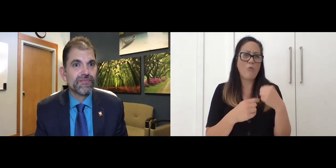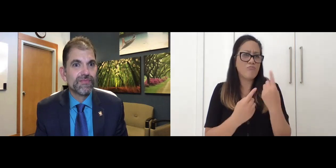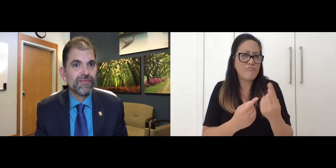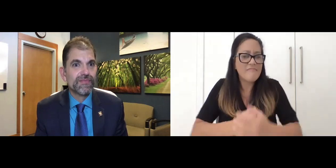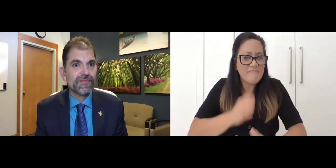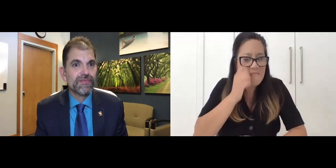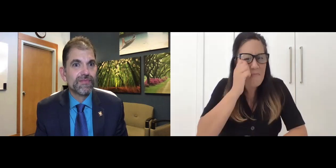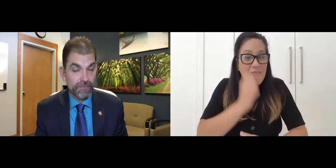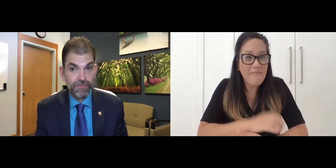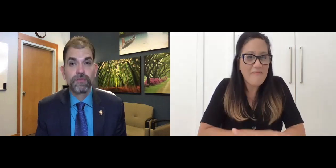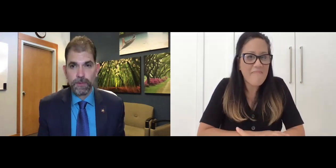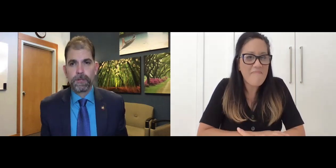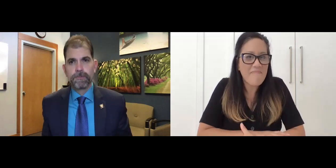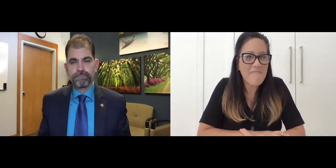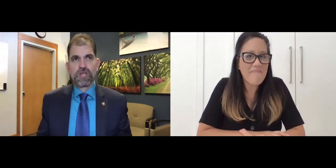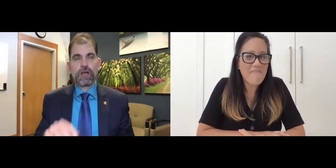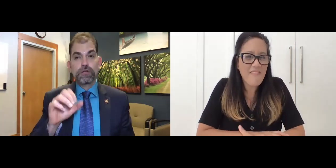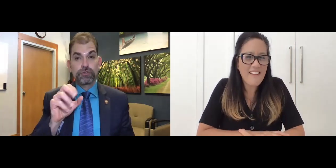What are you noticing?